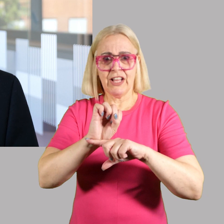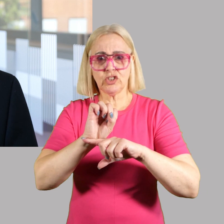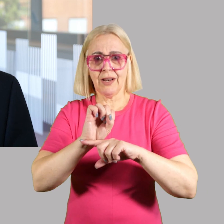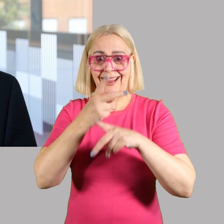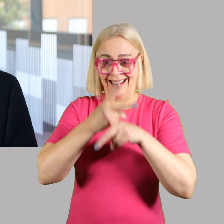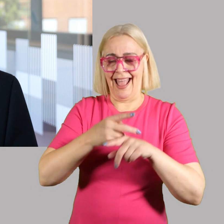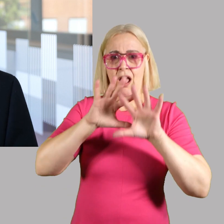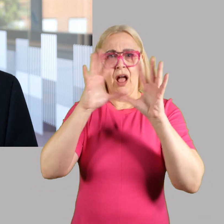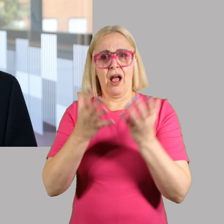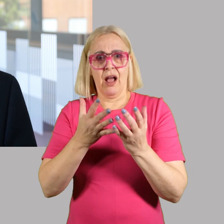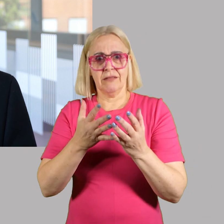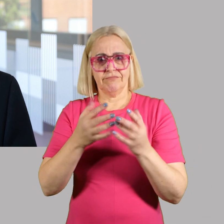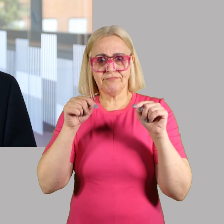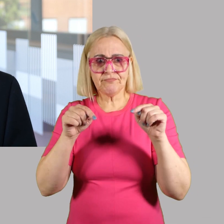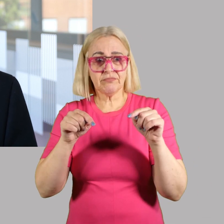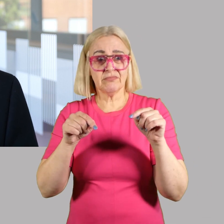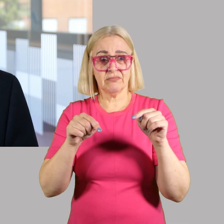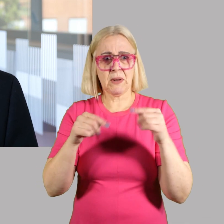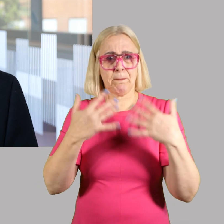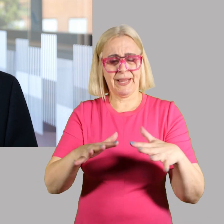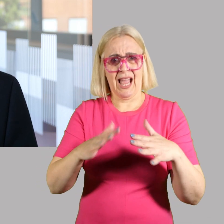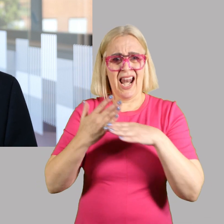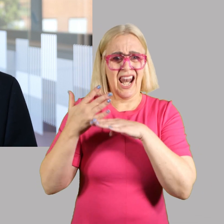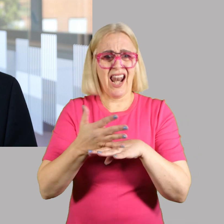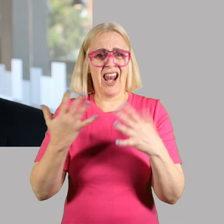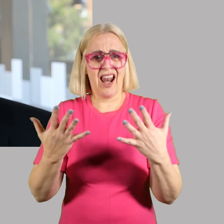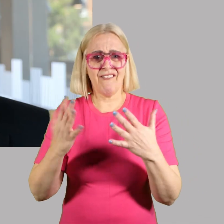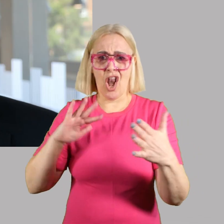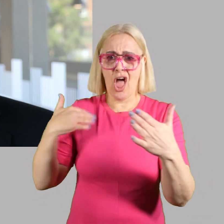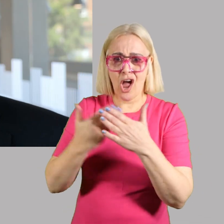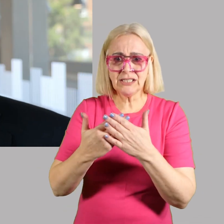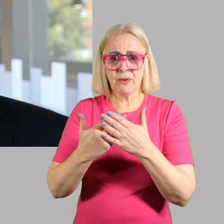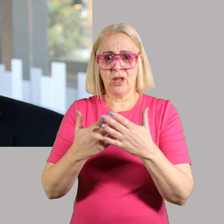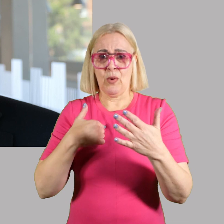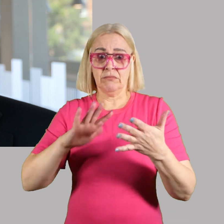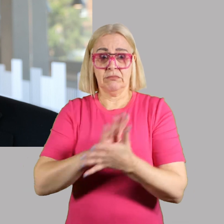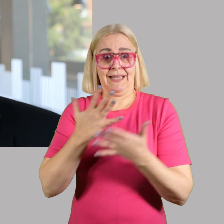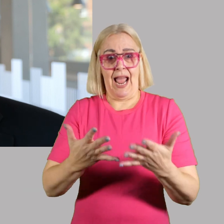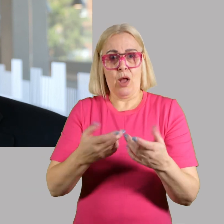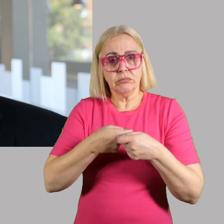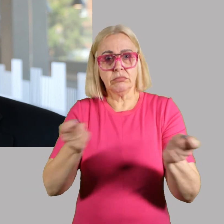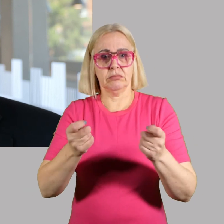roadmap for stroke prevention and care on a global scale. It's been intense work over a very long period